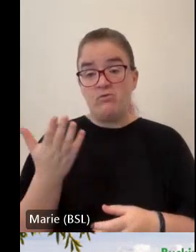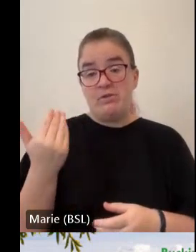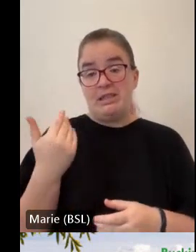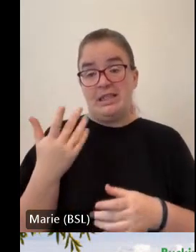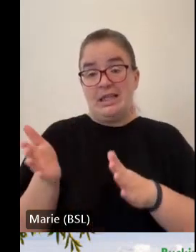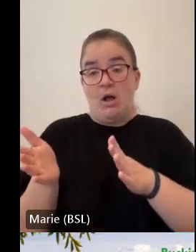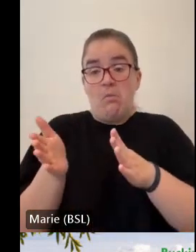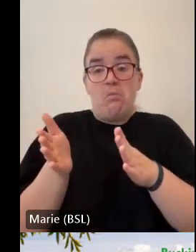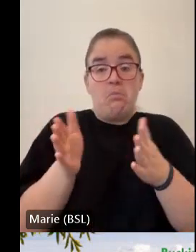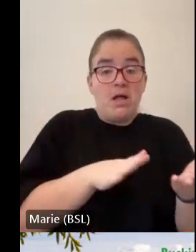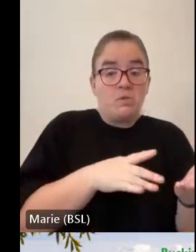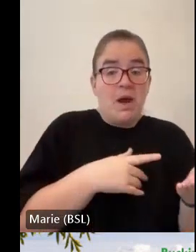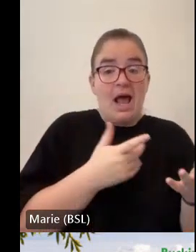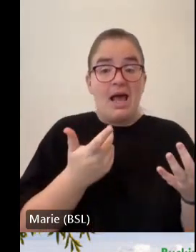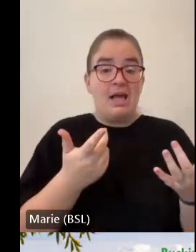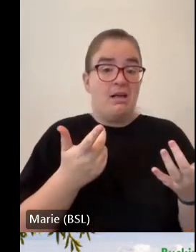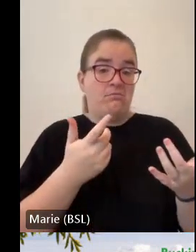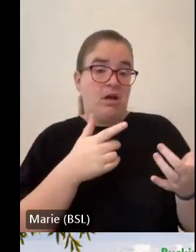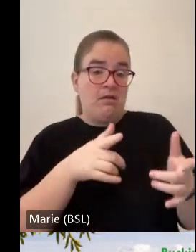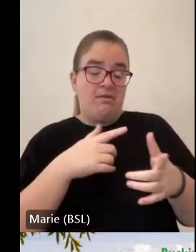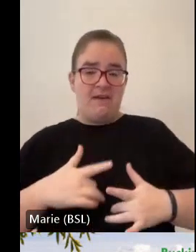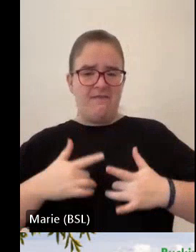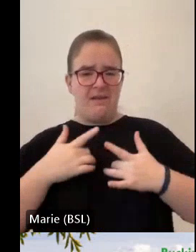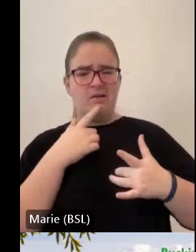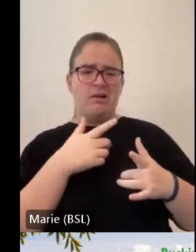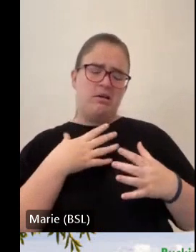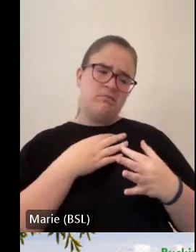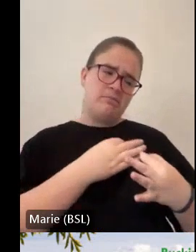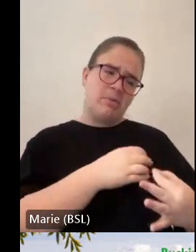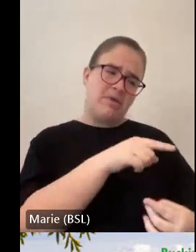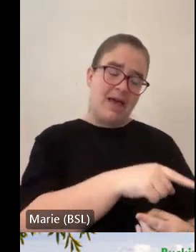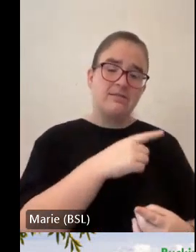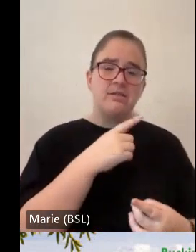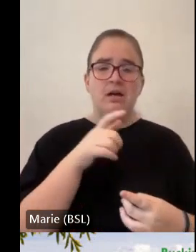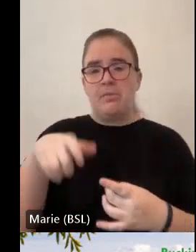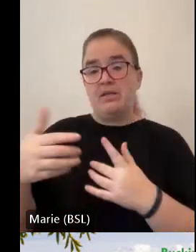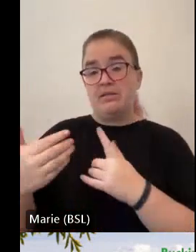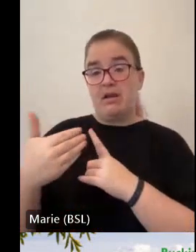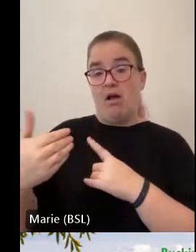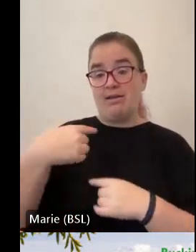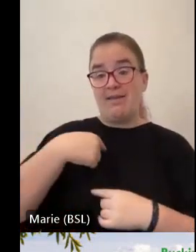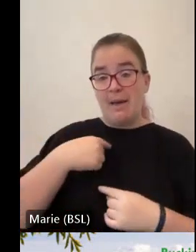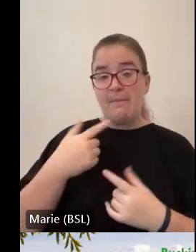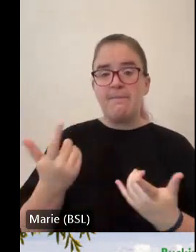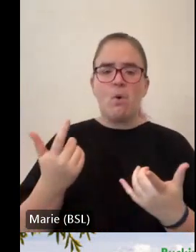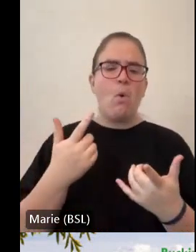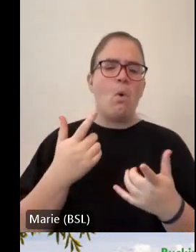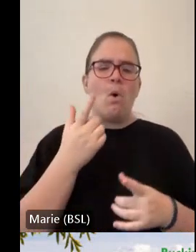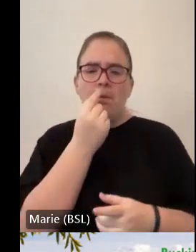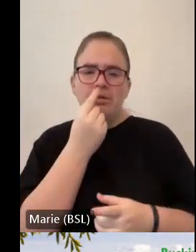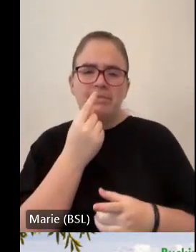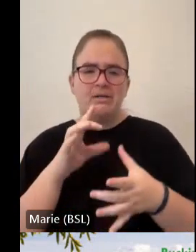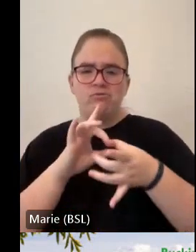All recently divorced in the case. Certainly, if the the romance. But you know all those things that can make us at a vulnerable